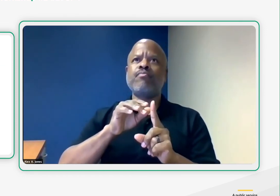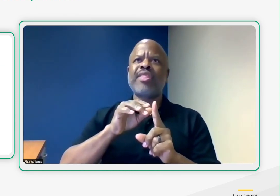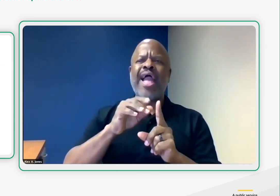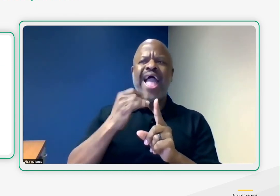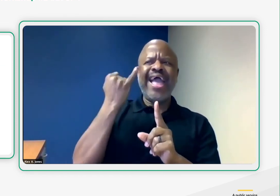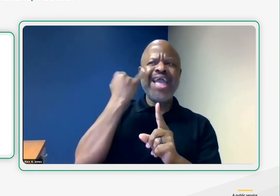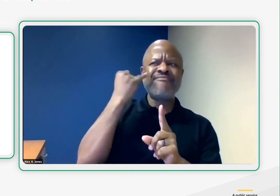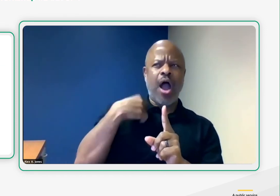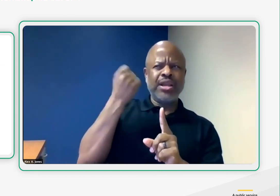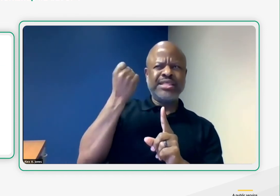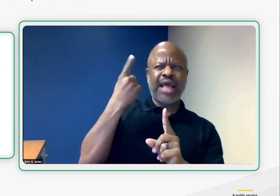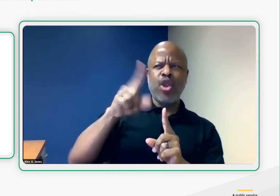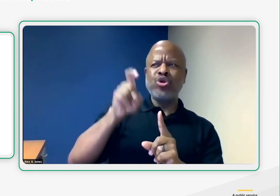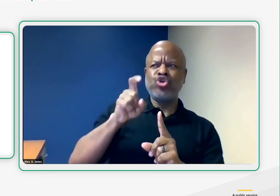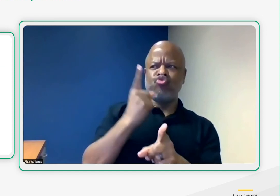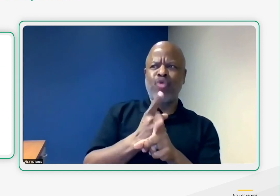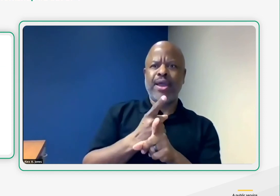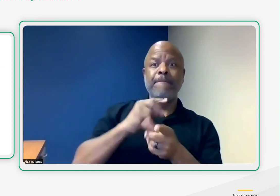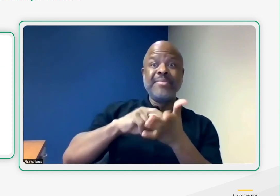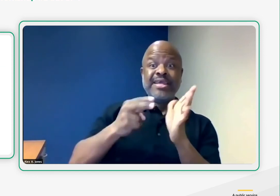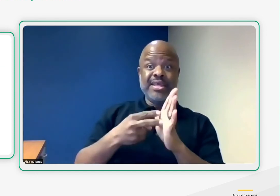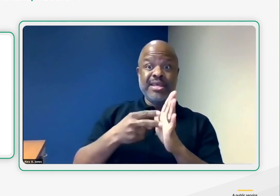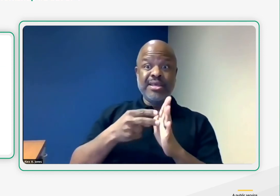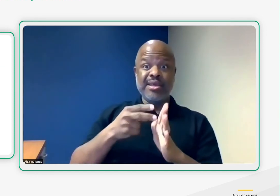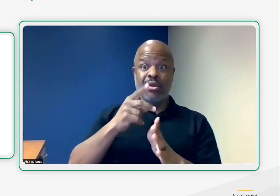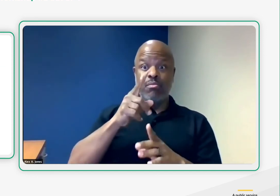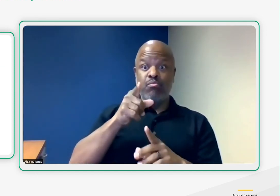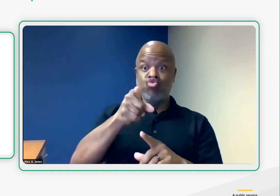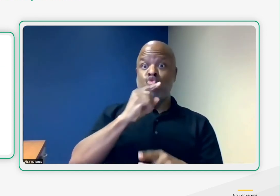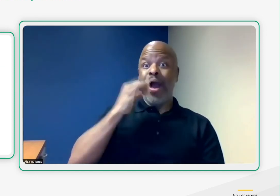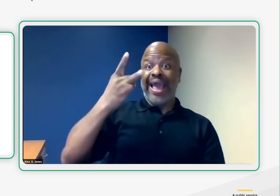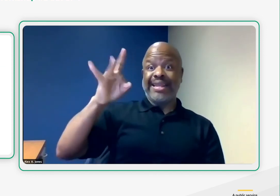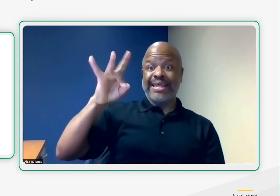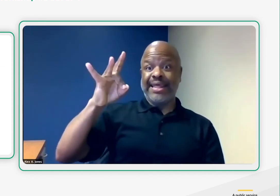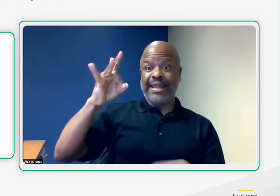So, if I understand the question correctly,